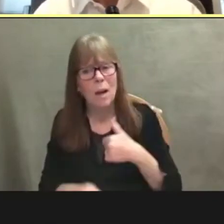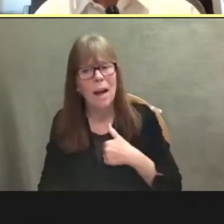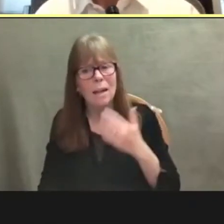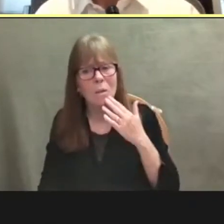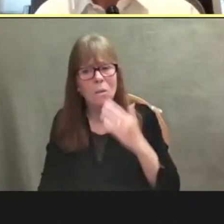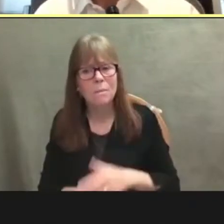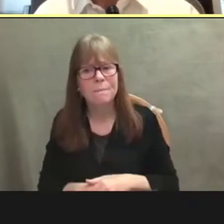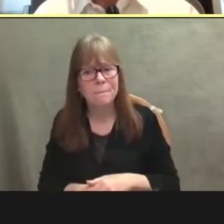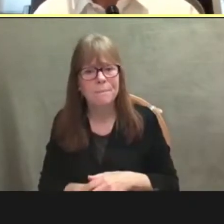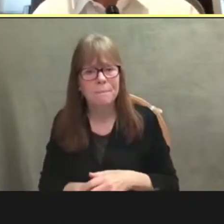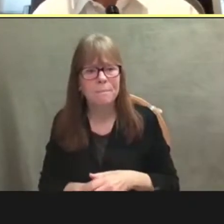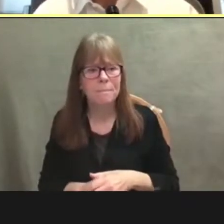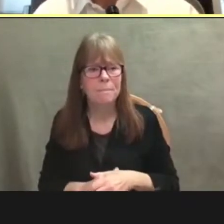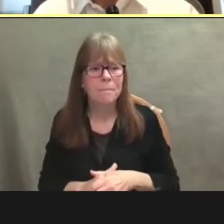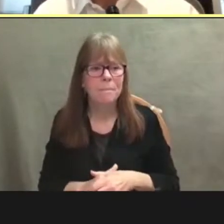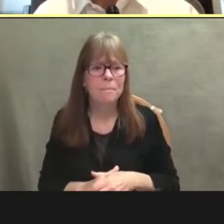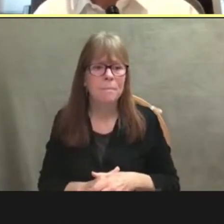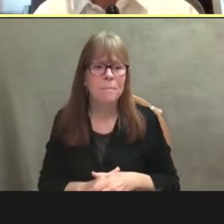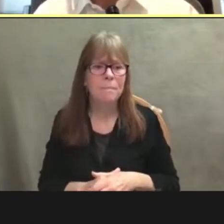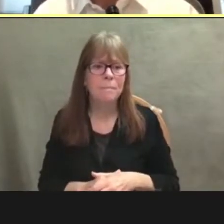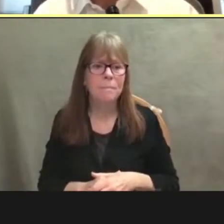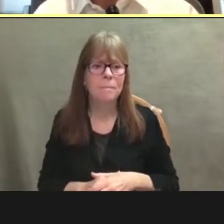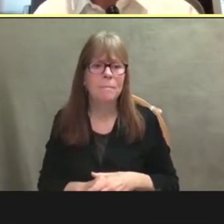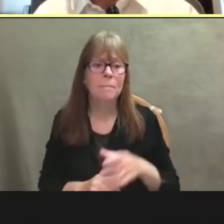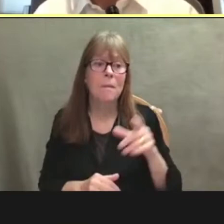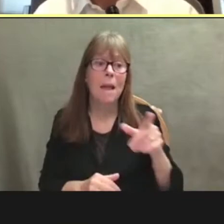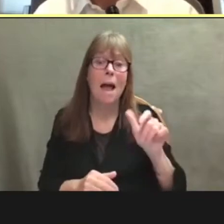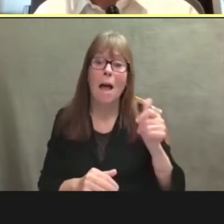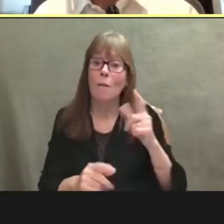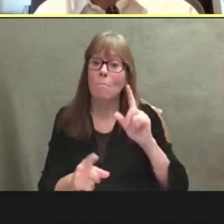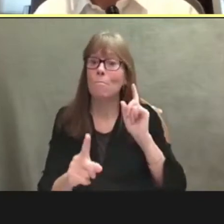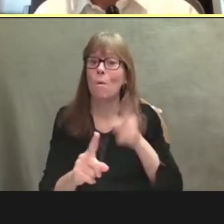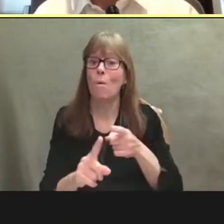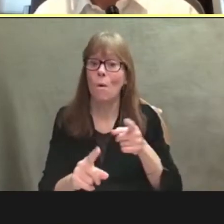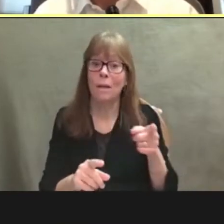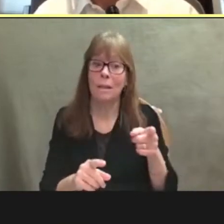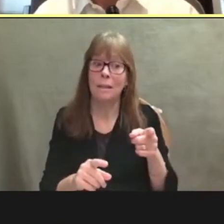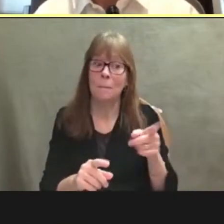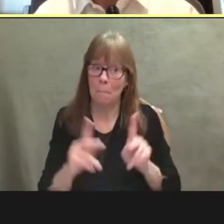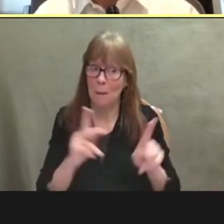This is another take away point that was highly up voted.